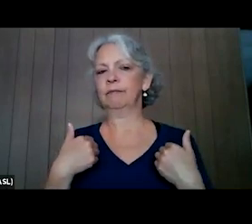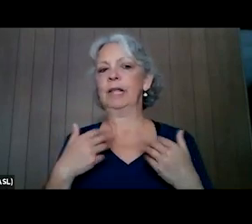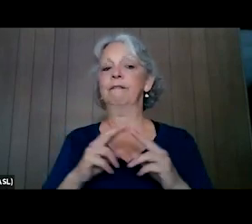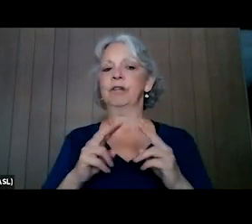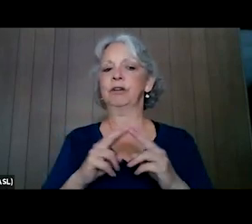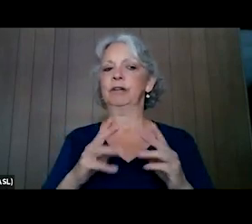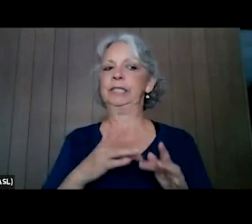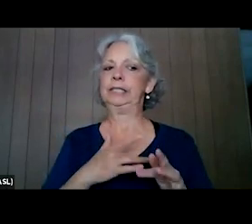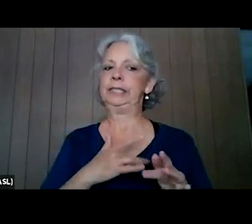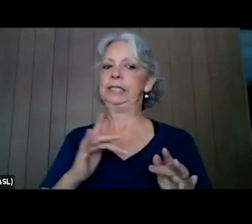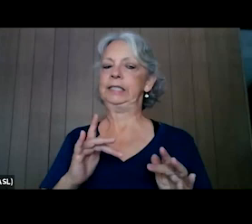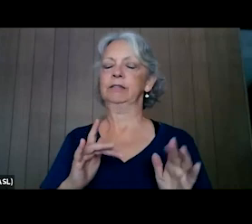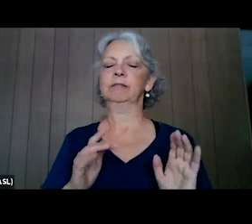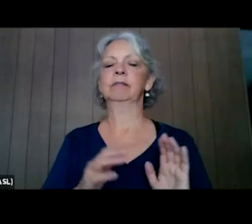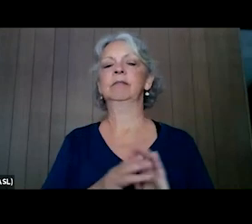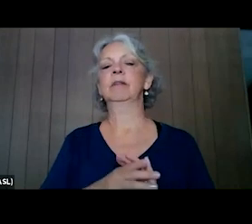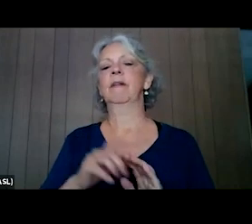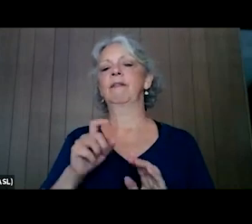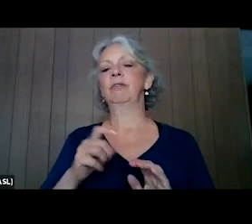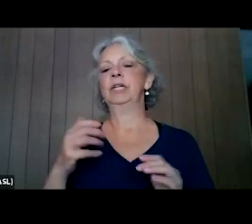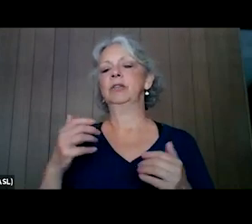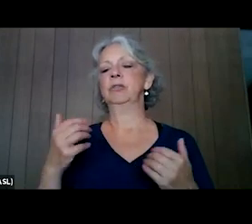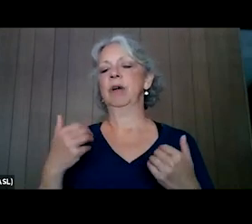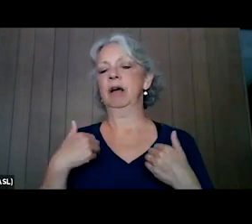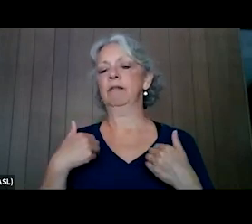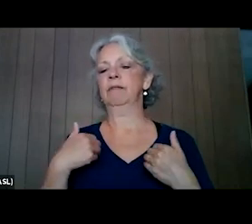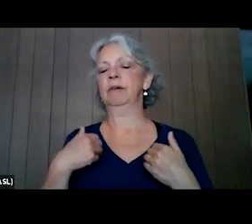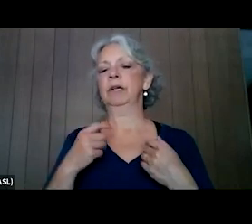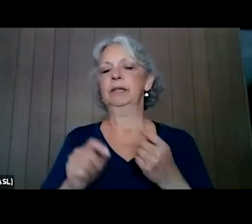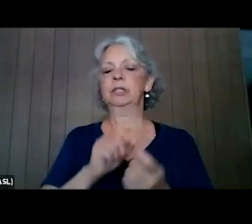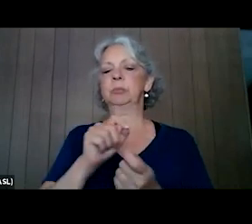You do have to get the dilution rate proper,